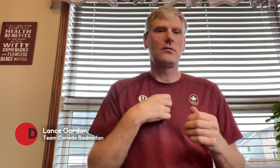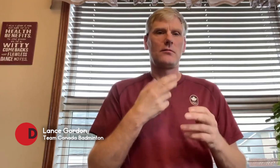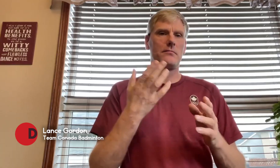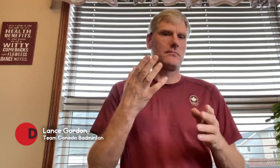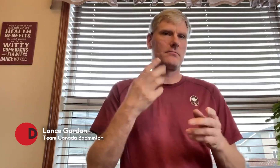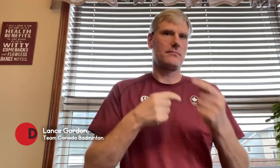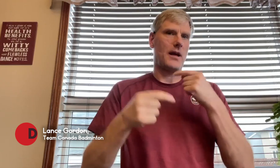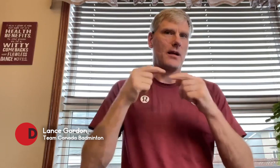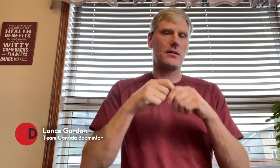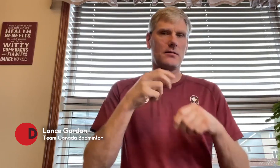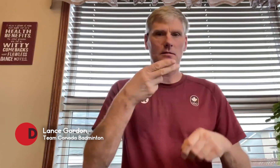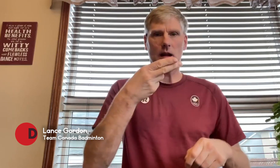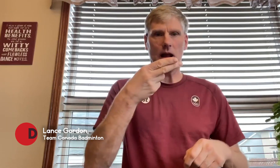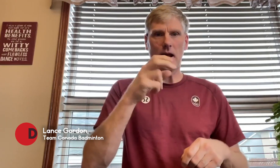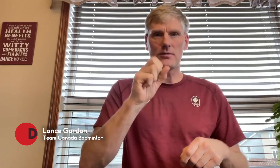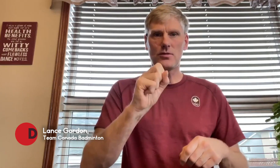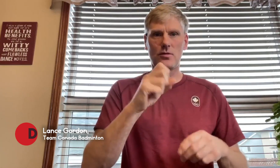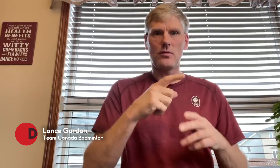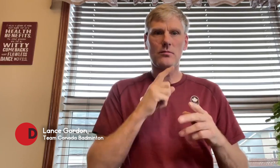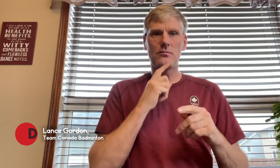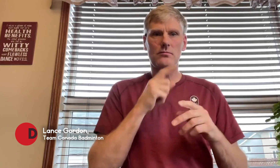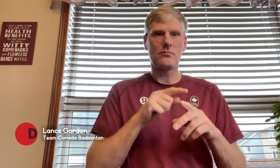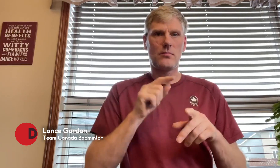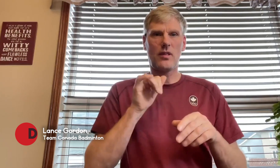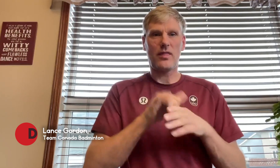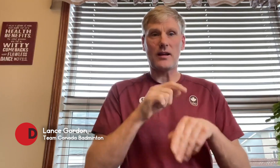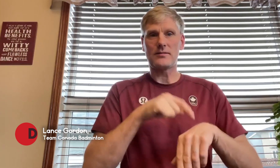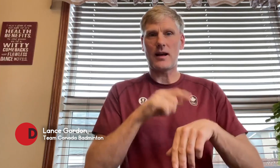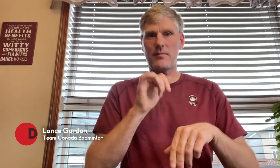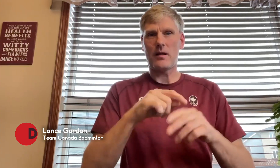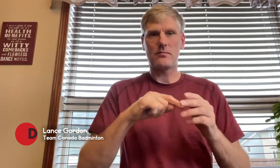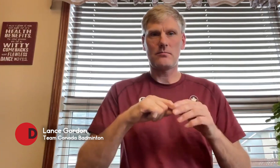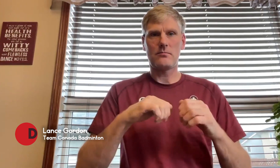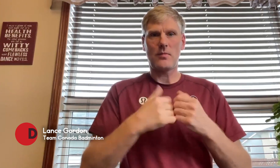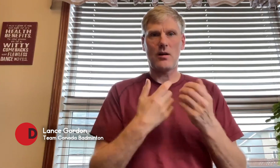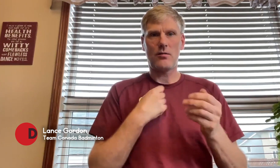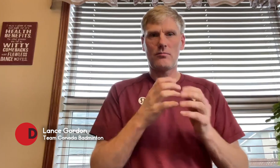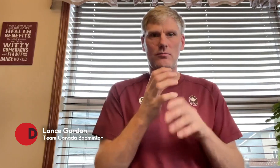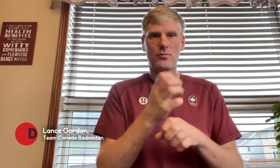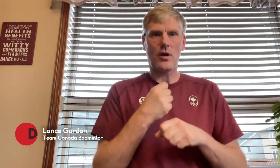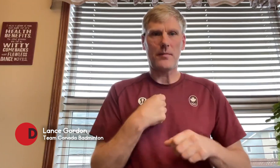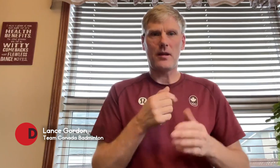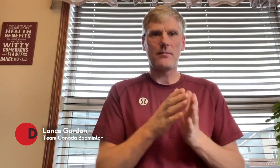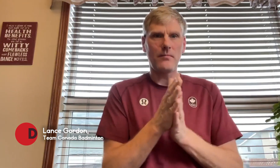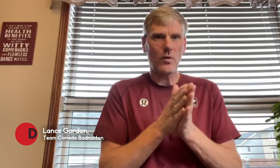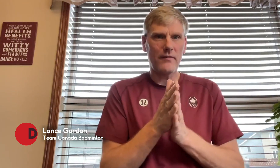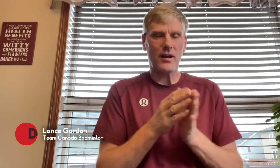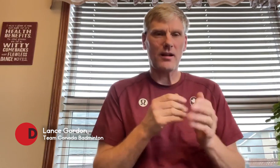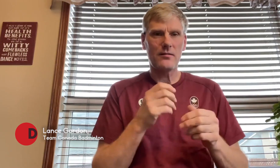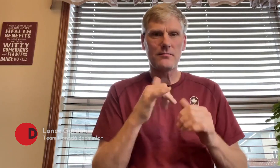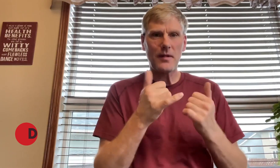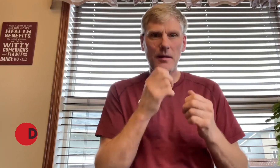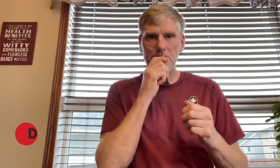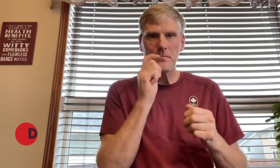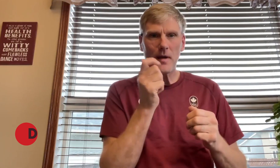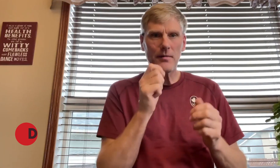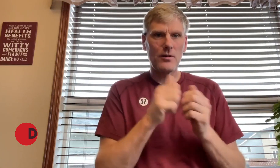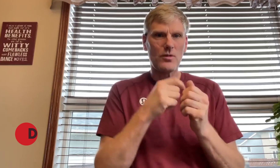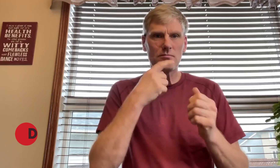Let's go back to high school, that was when I showed interest in badminton